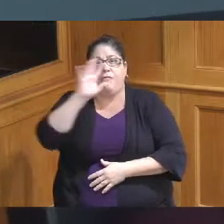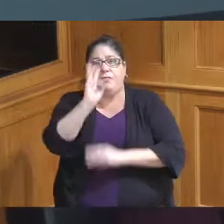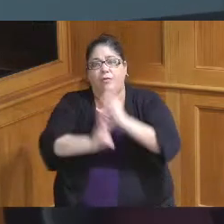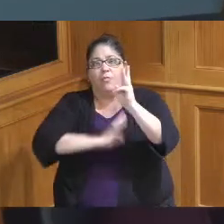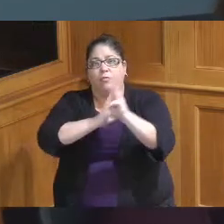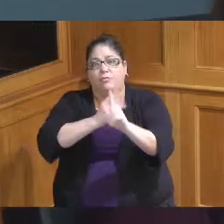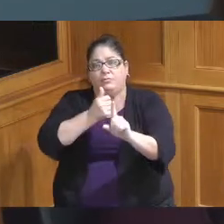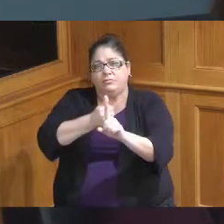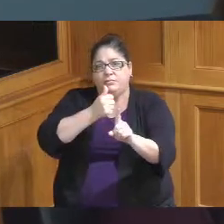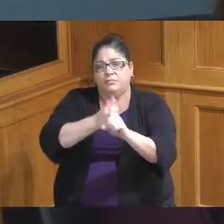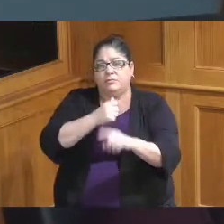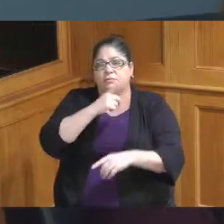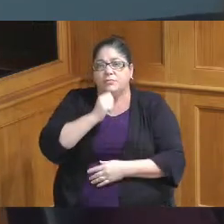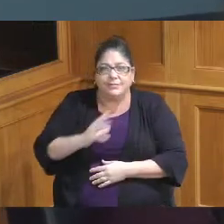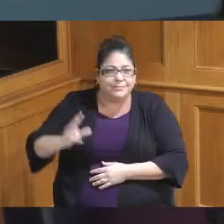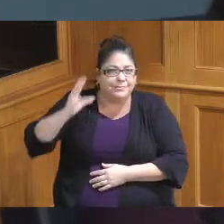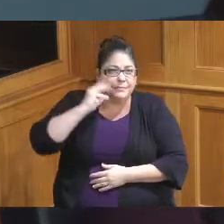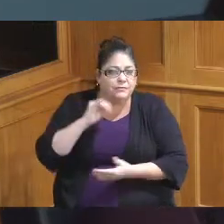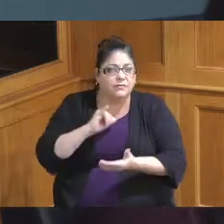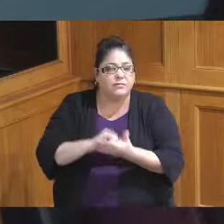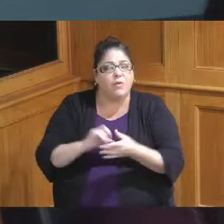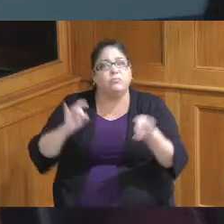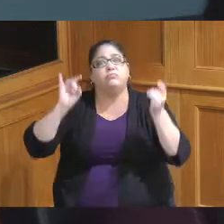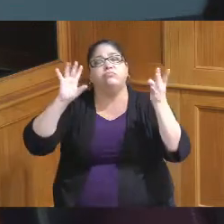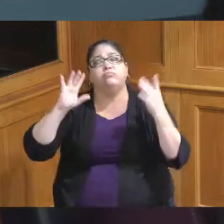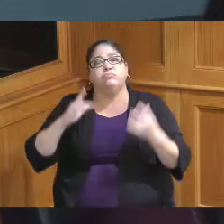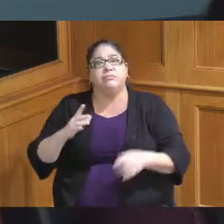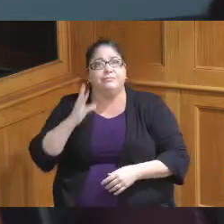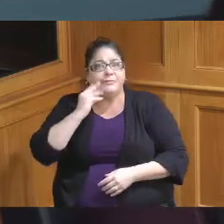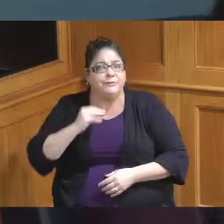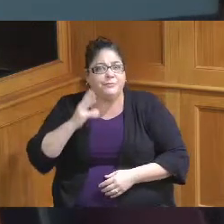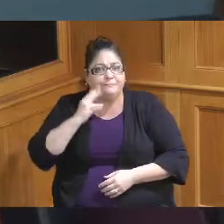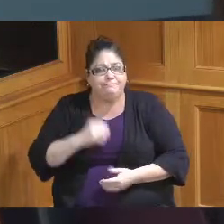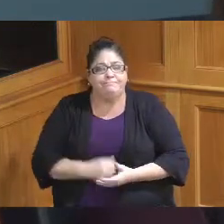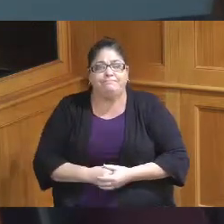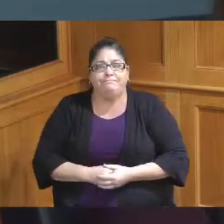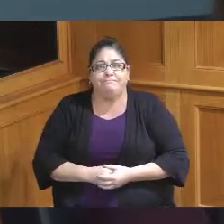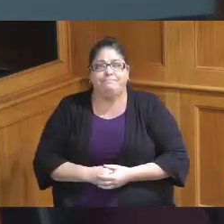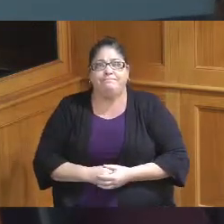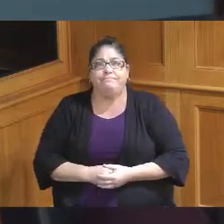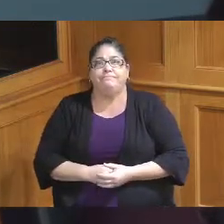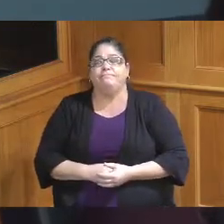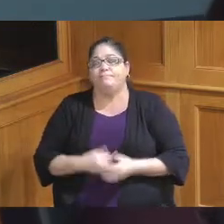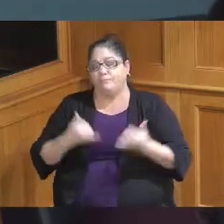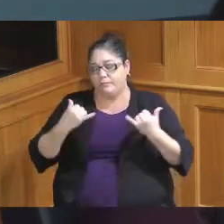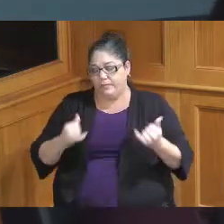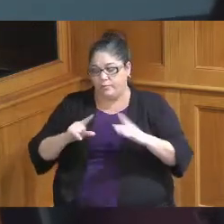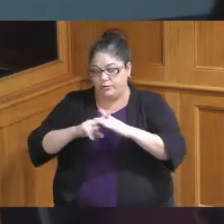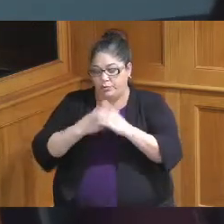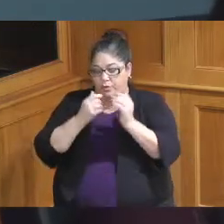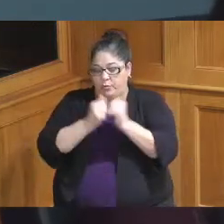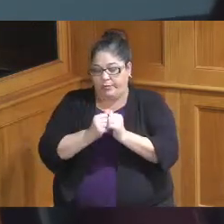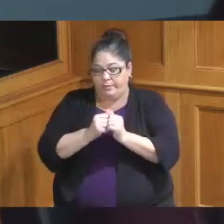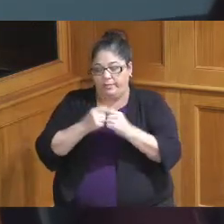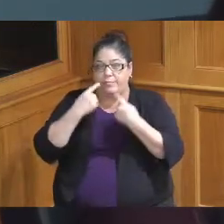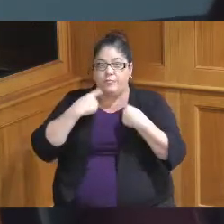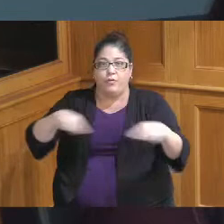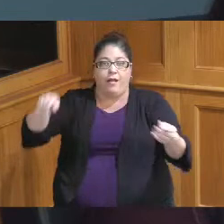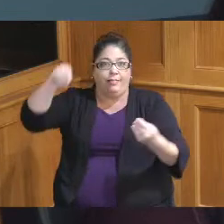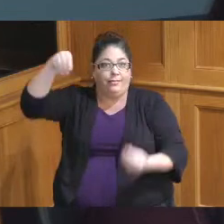our communities and in our homes so at this time I'd like to begin with the proclamation whereas